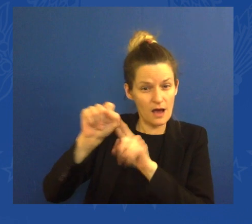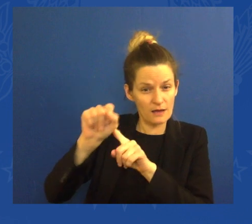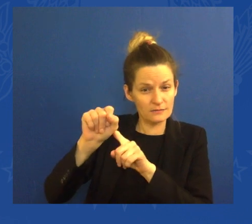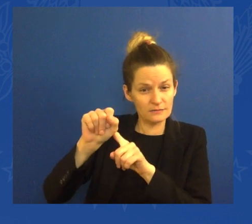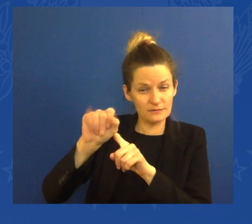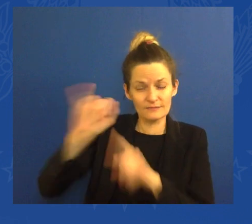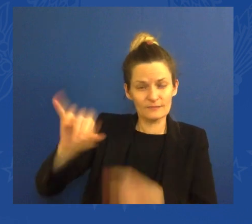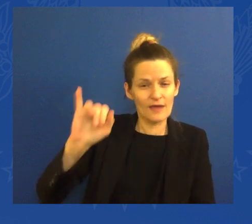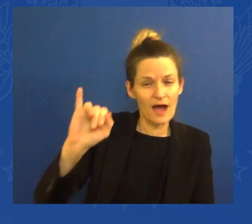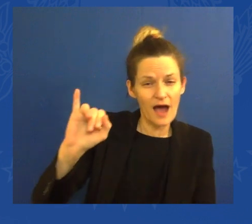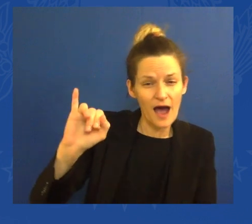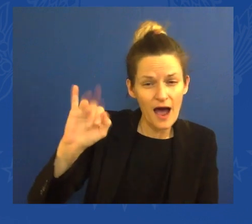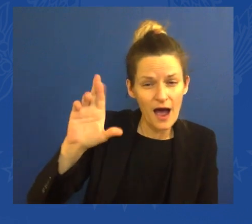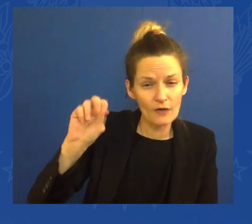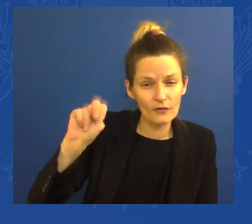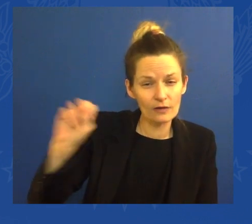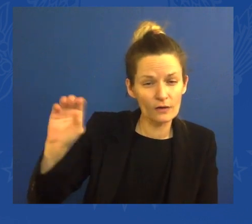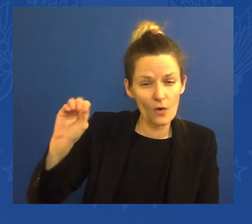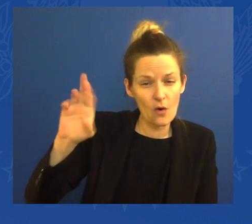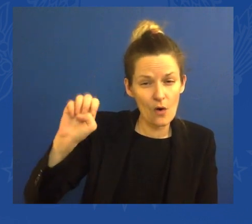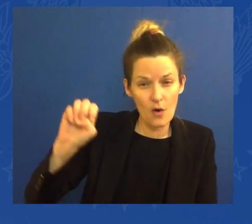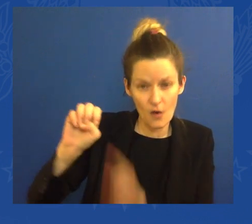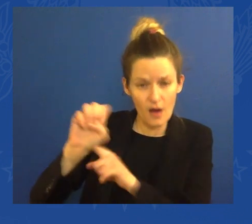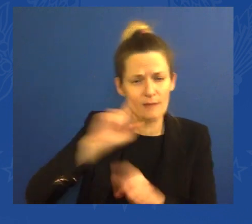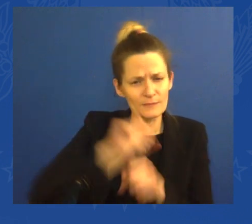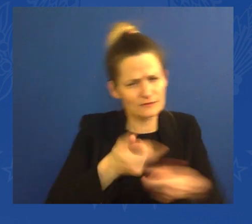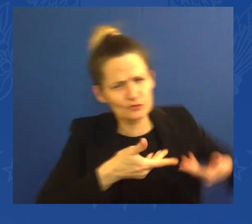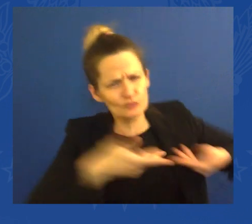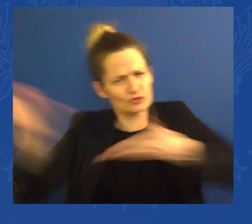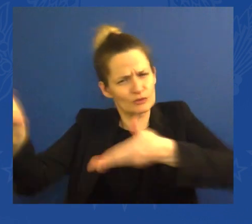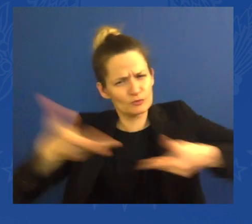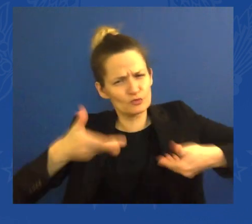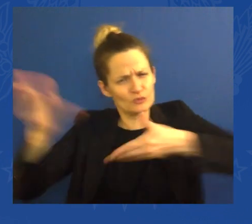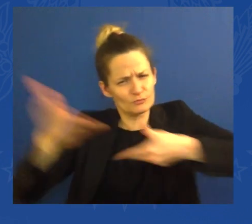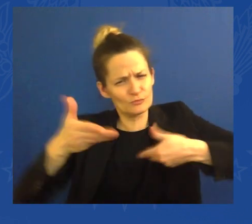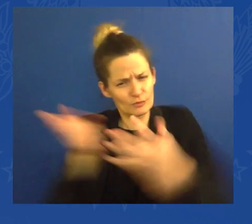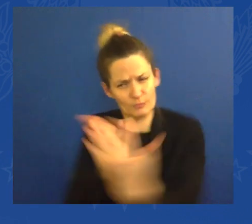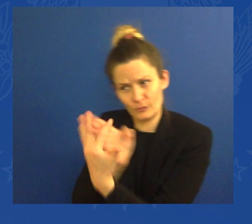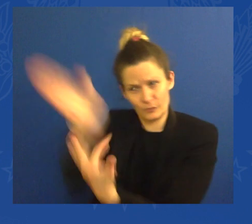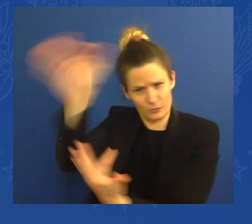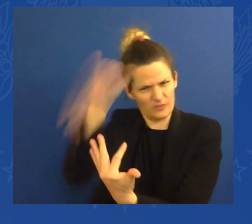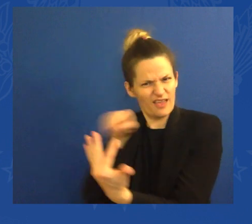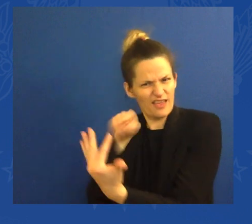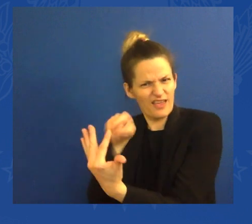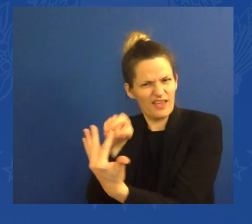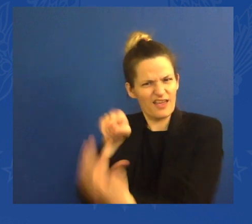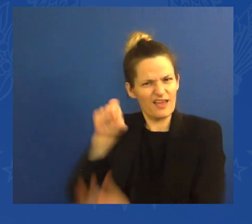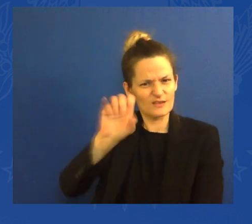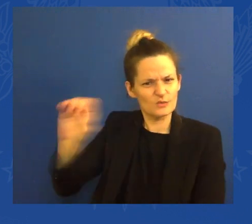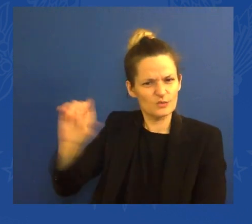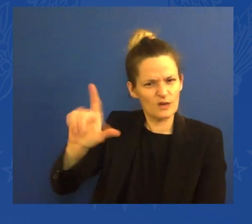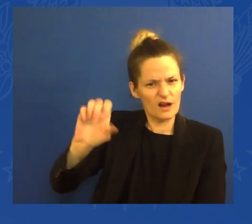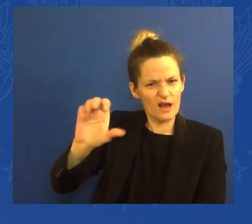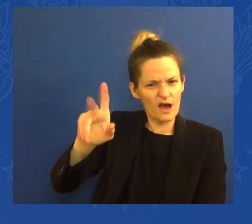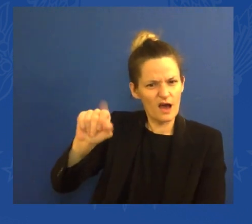That ore makes nearly all the high-strength steel that goes into American-made cars and appliances. In January -- in January,